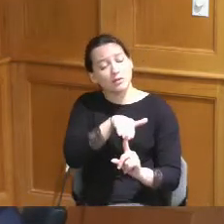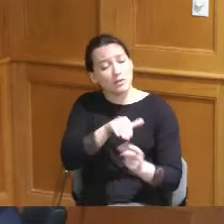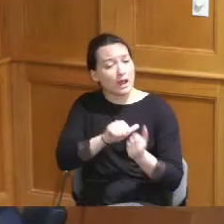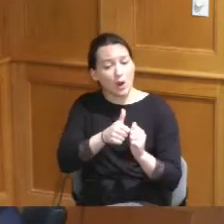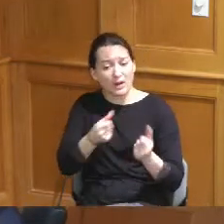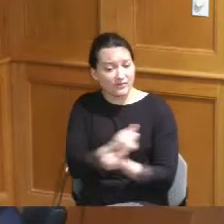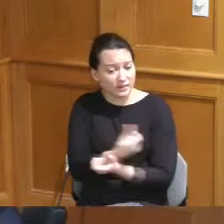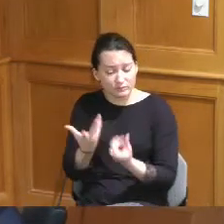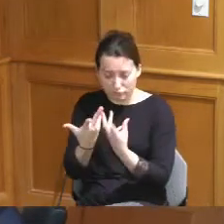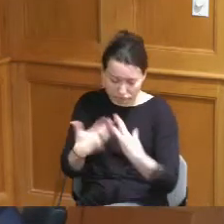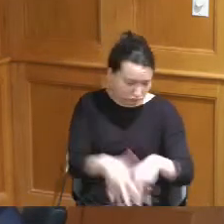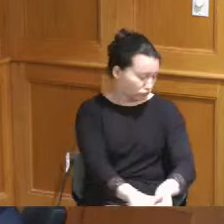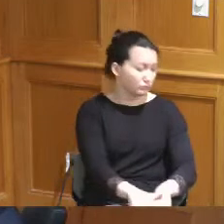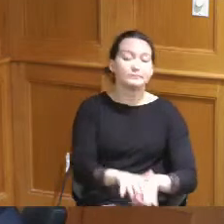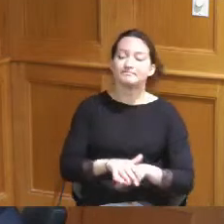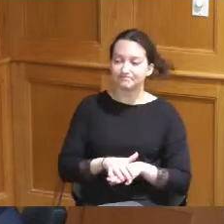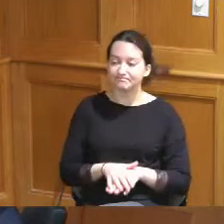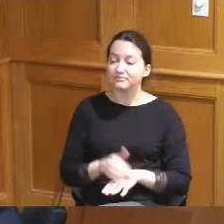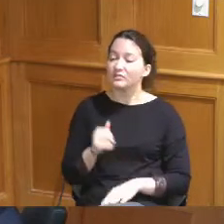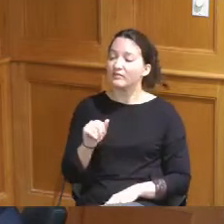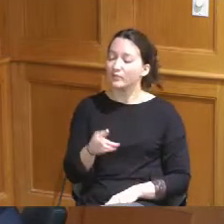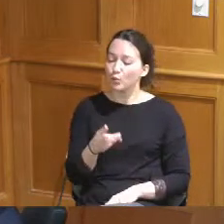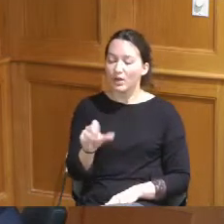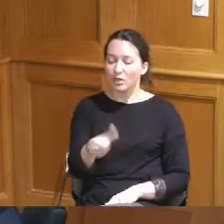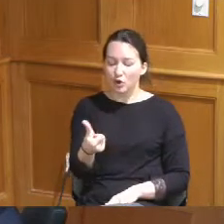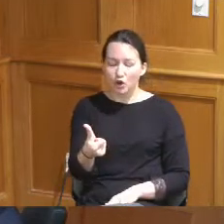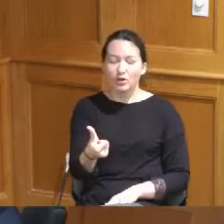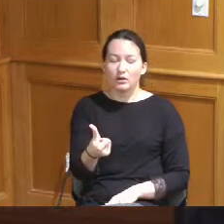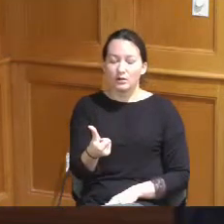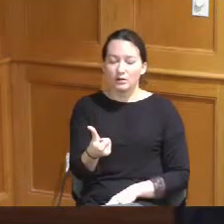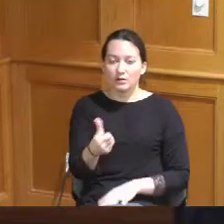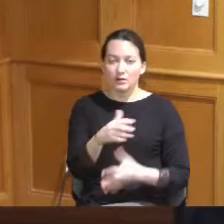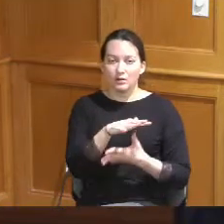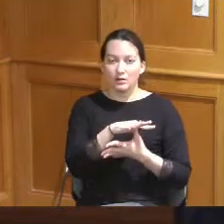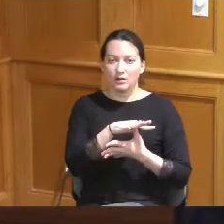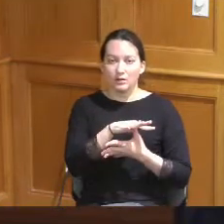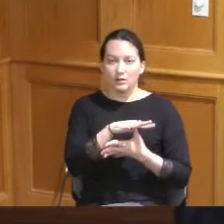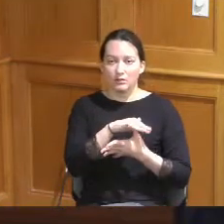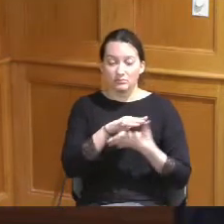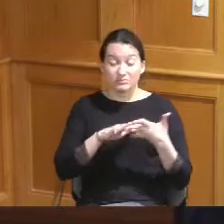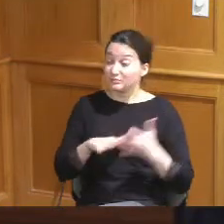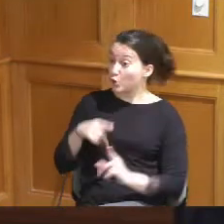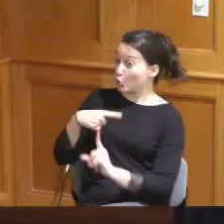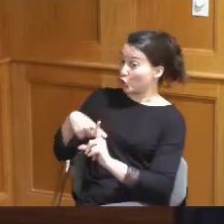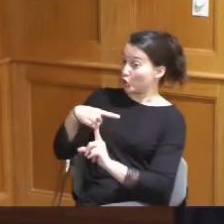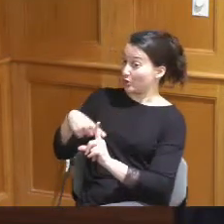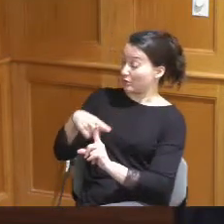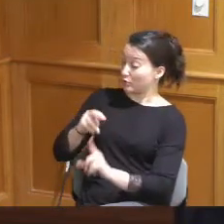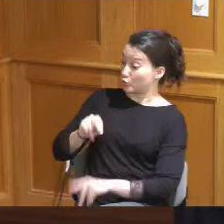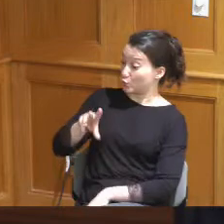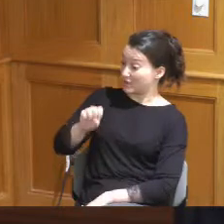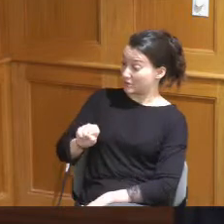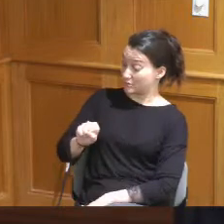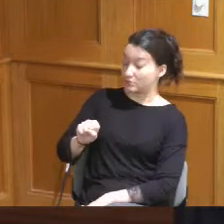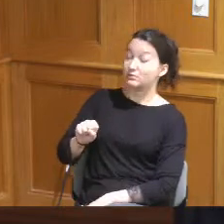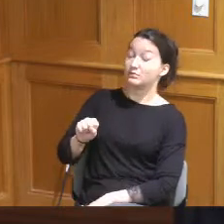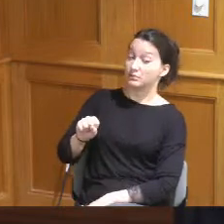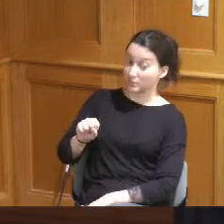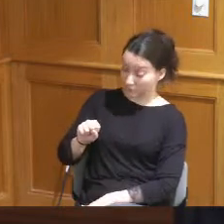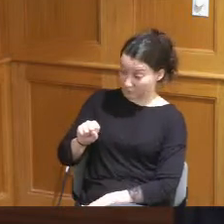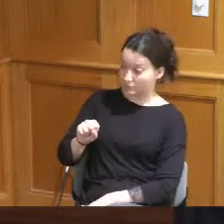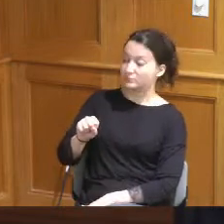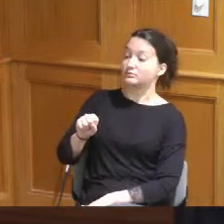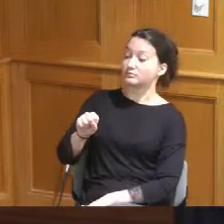up thank you a couple of other items some good news things that I just wanted to make sure the